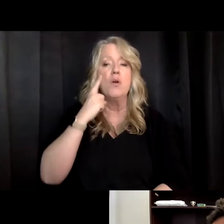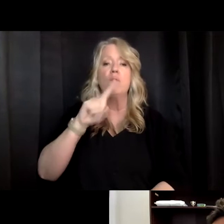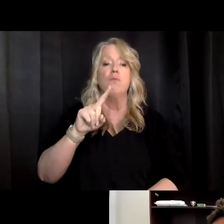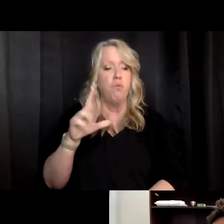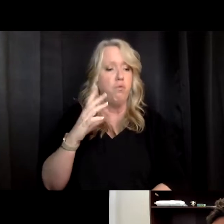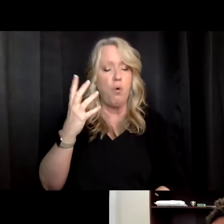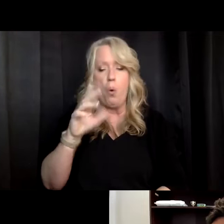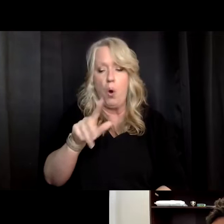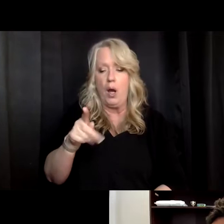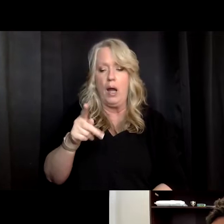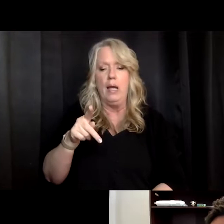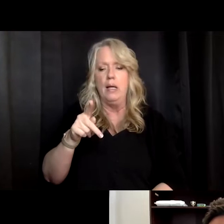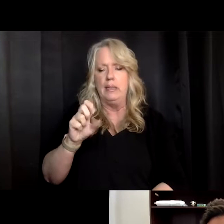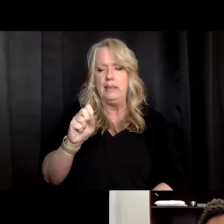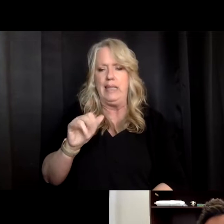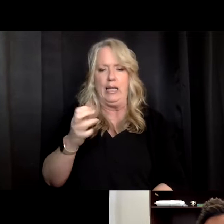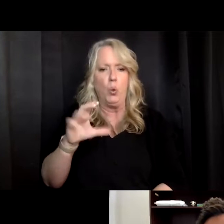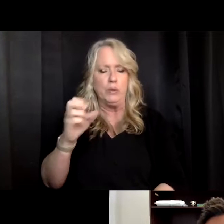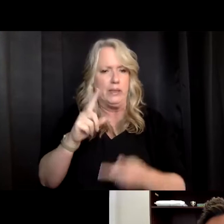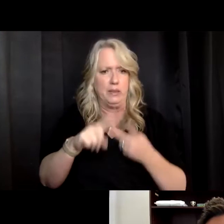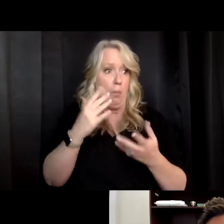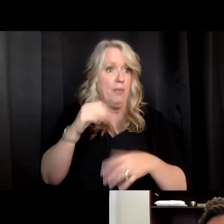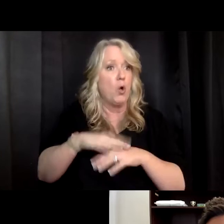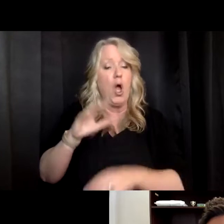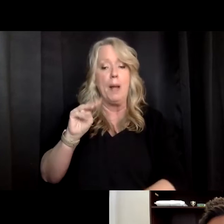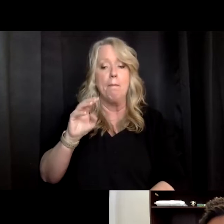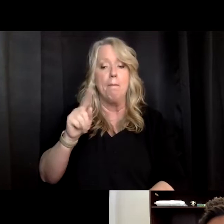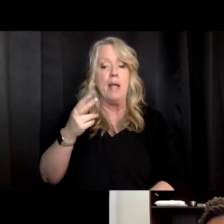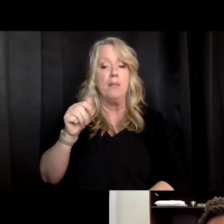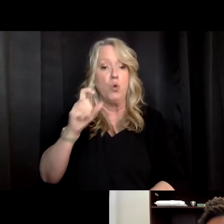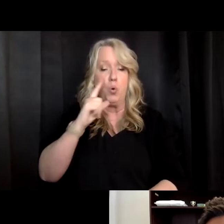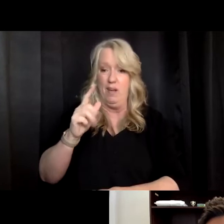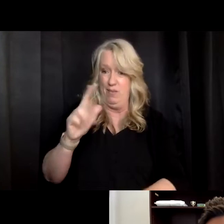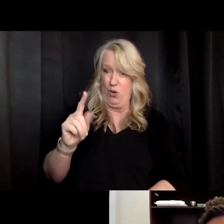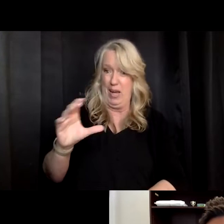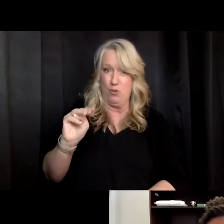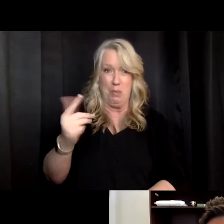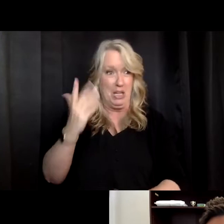MAKE A BIG DIFFERENCE TO GIVE THEM ACCESS TO CARE. IF THEY'RE THERE FOR PSYCHOSIS, BUT ALSO ARE ON, METHADONE